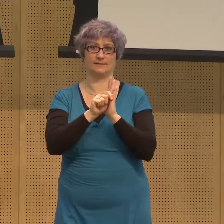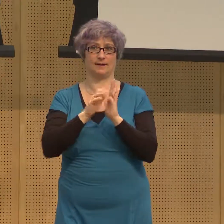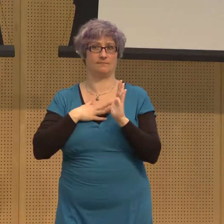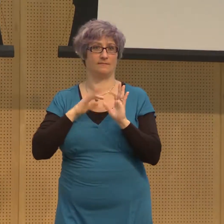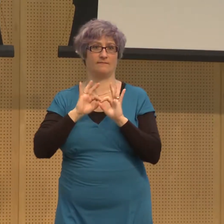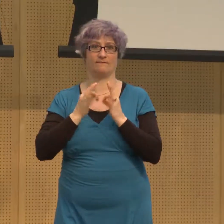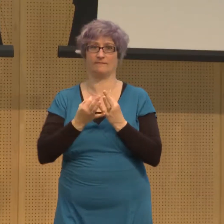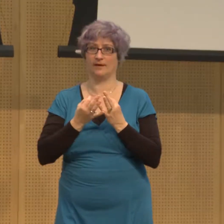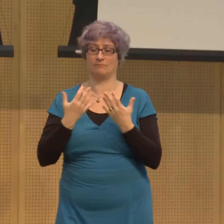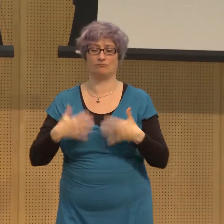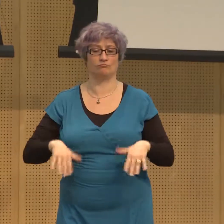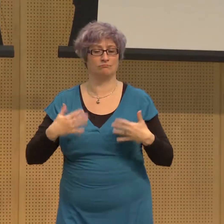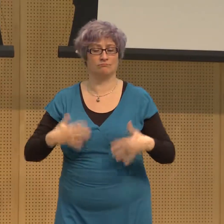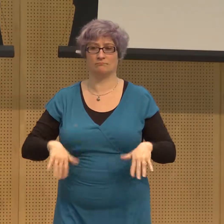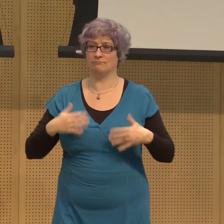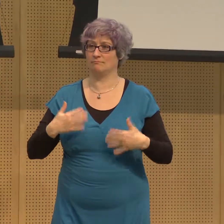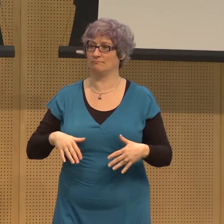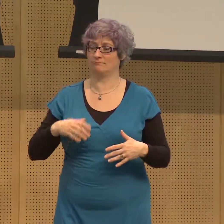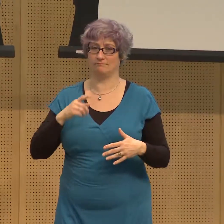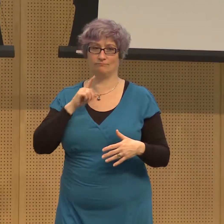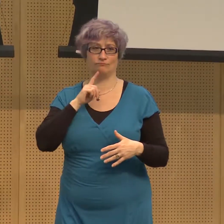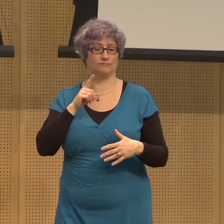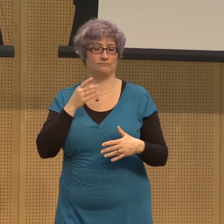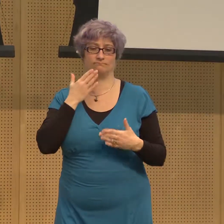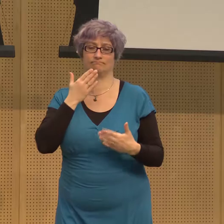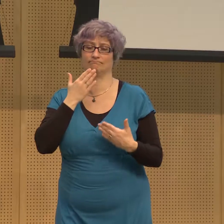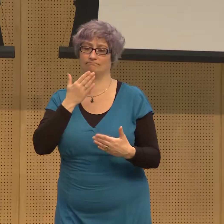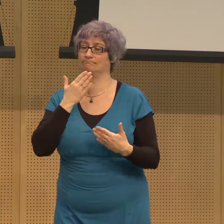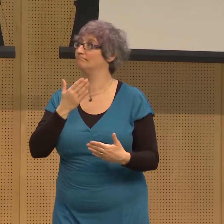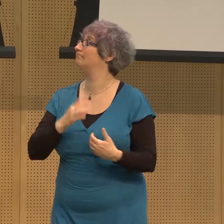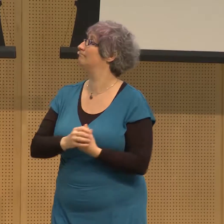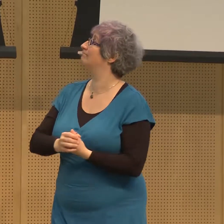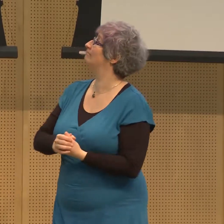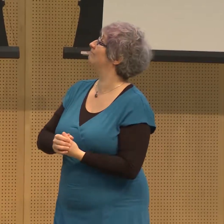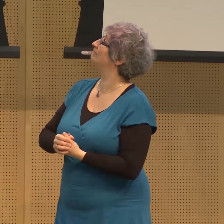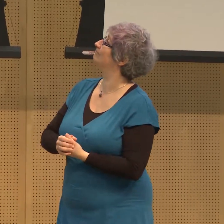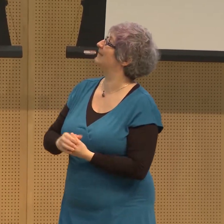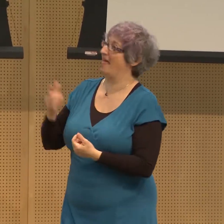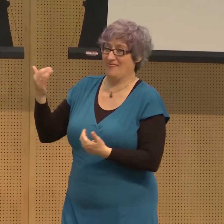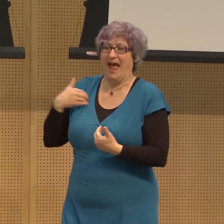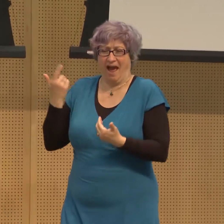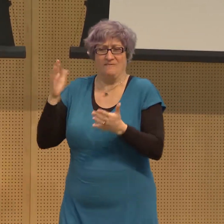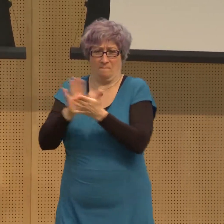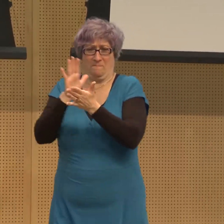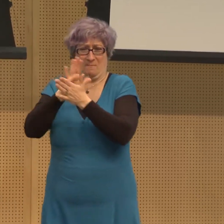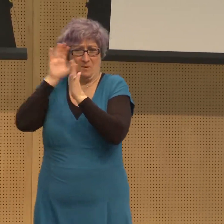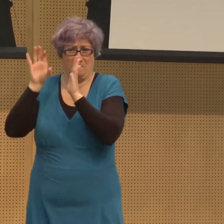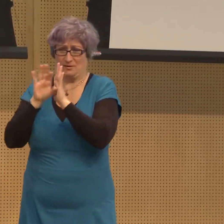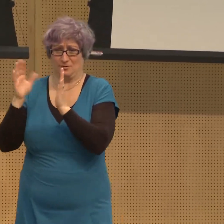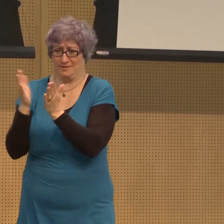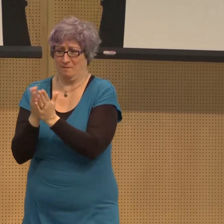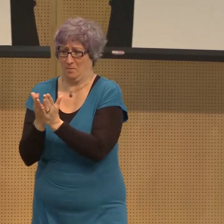She said that she didn't have any other pictures with her family at that time and was very grateful for this one.